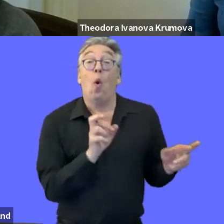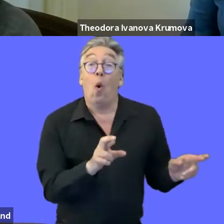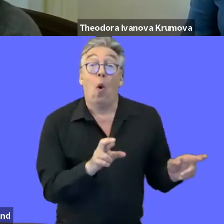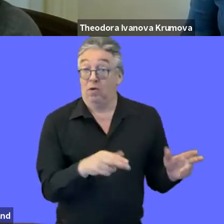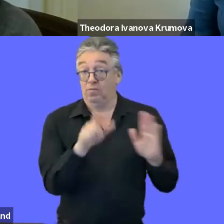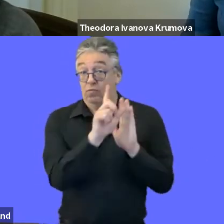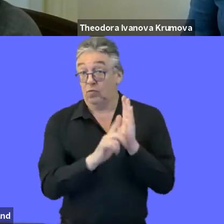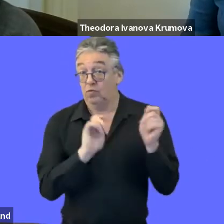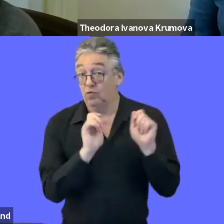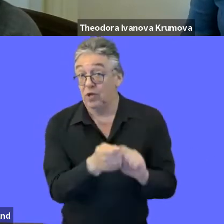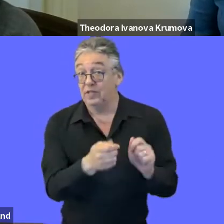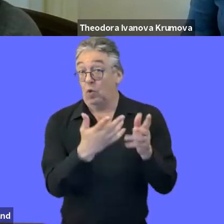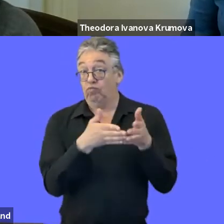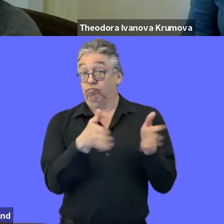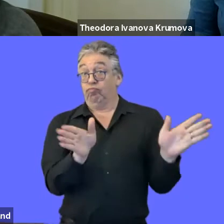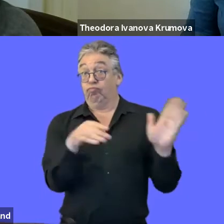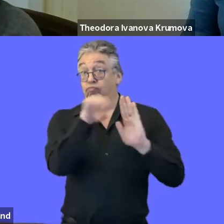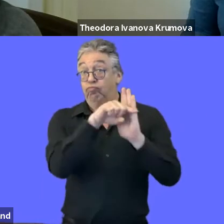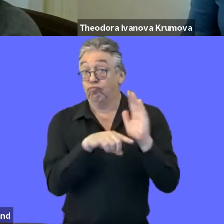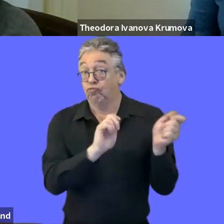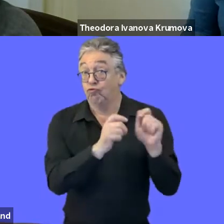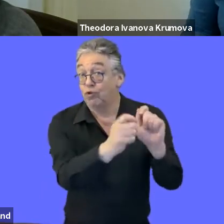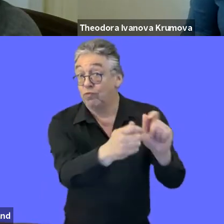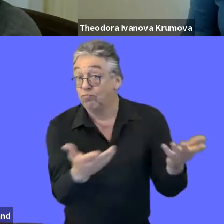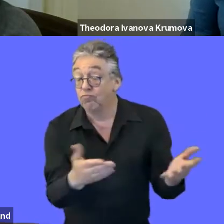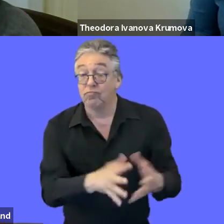for those interested in bringing an individual communication.